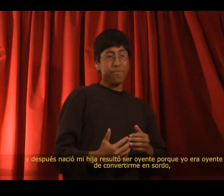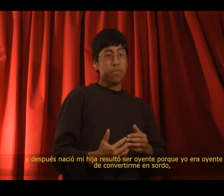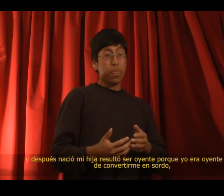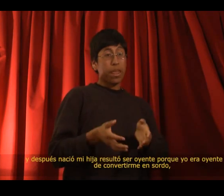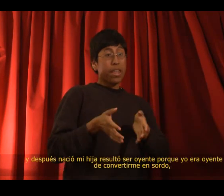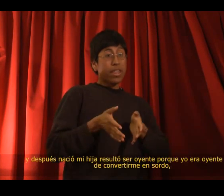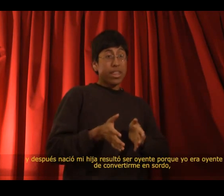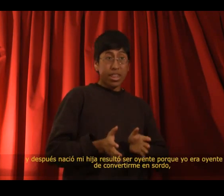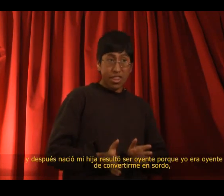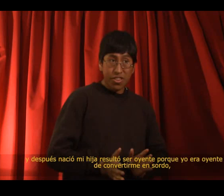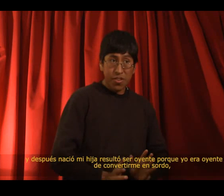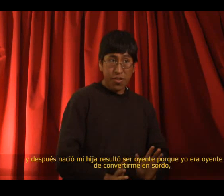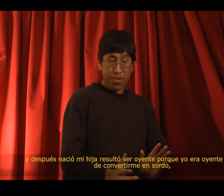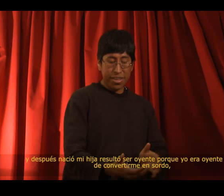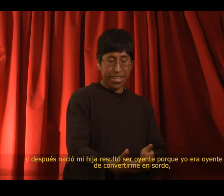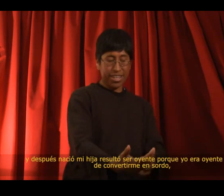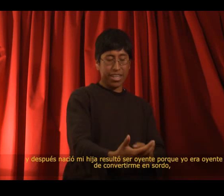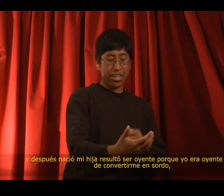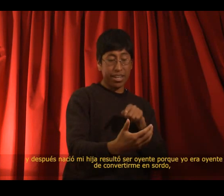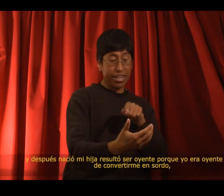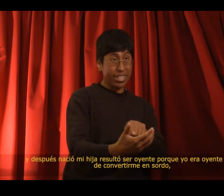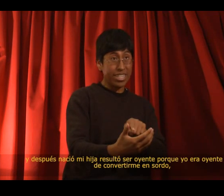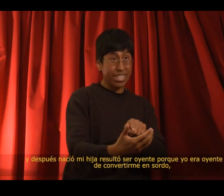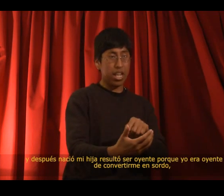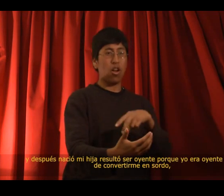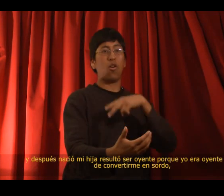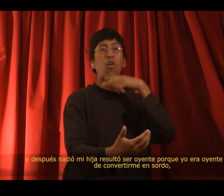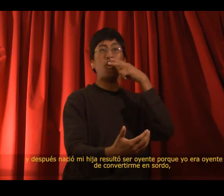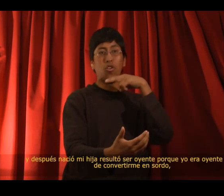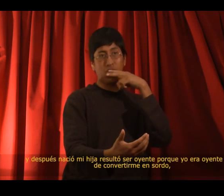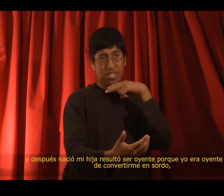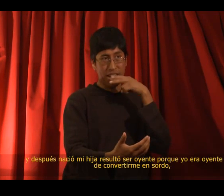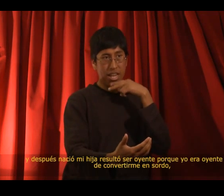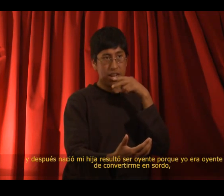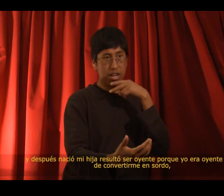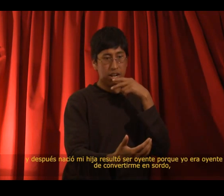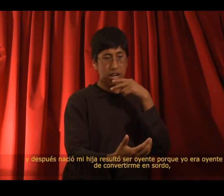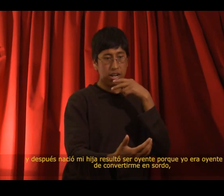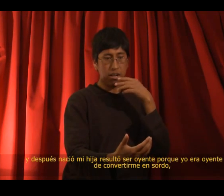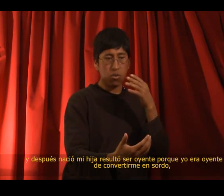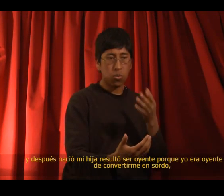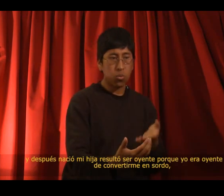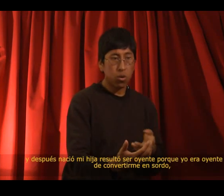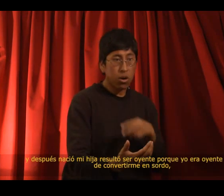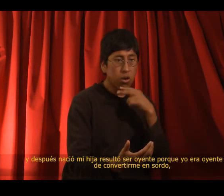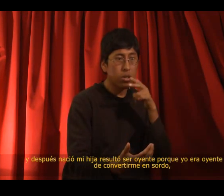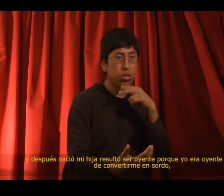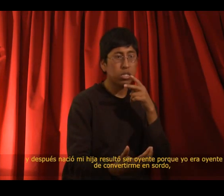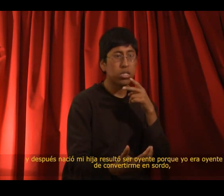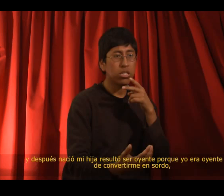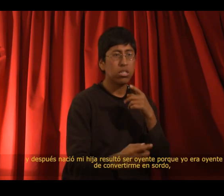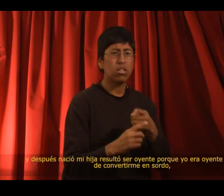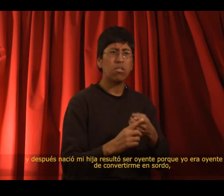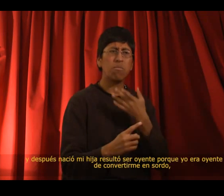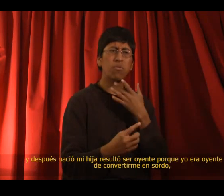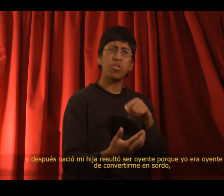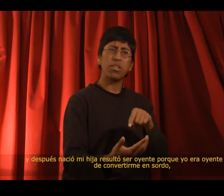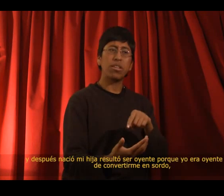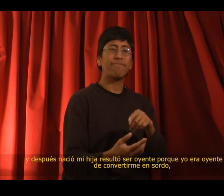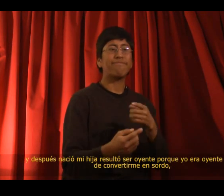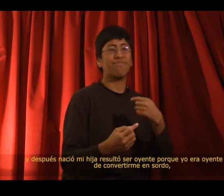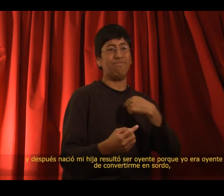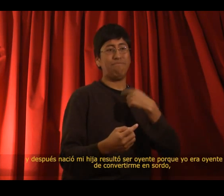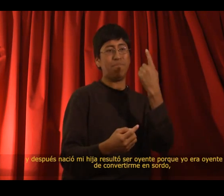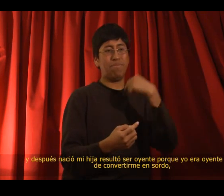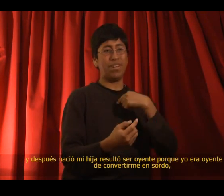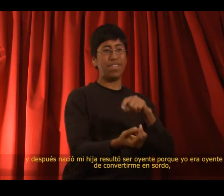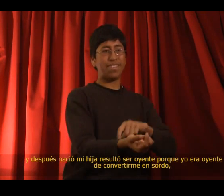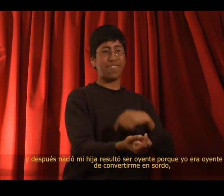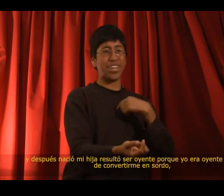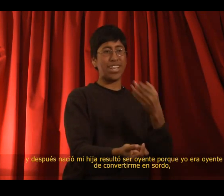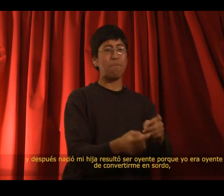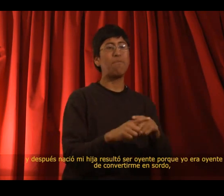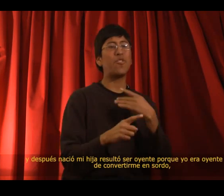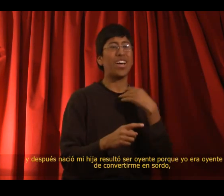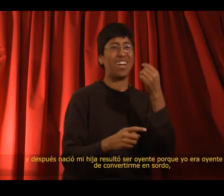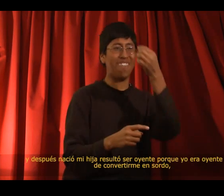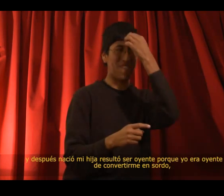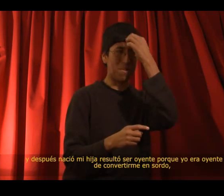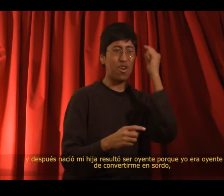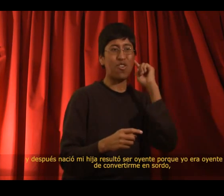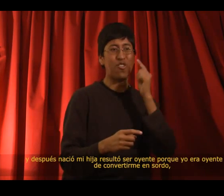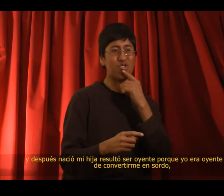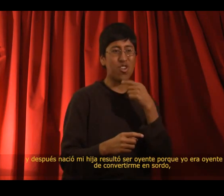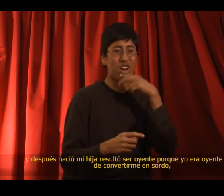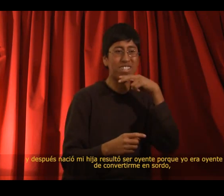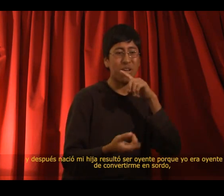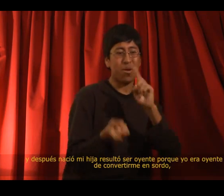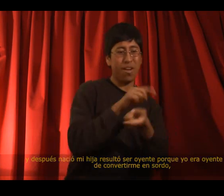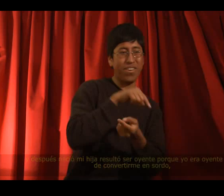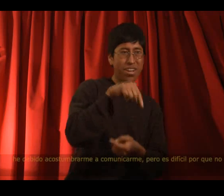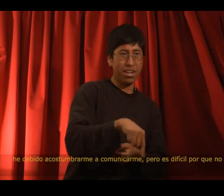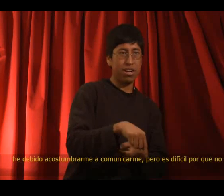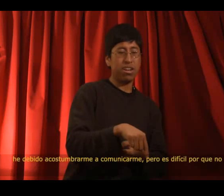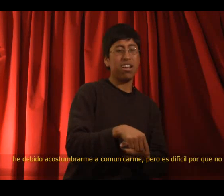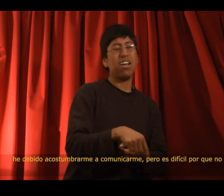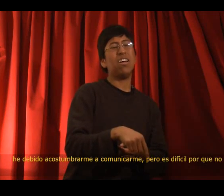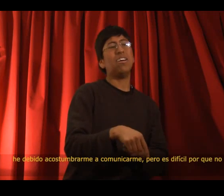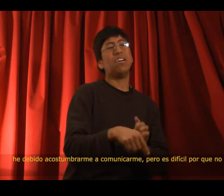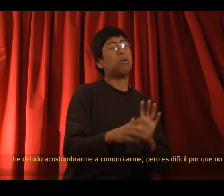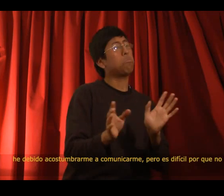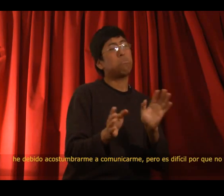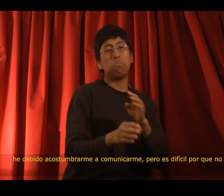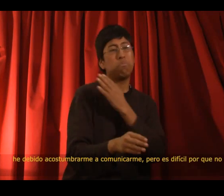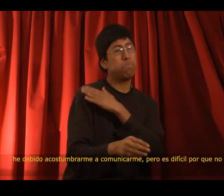I think that my daughter was born hearing because I was hearing before I became deaf.